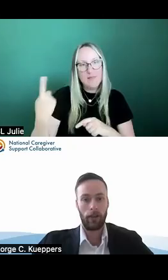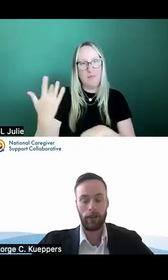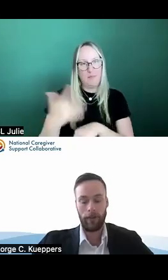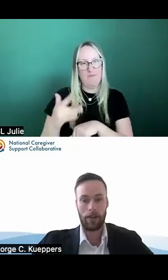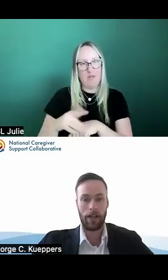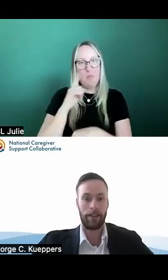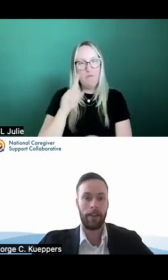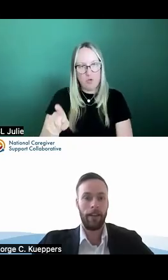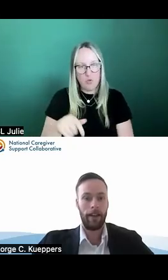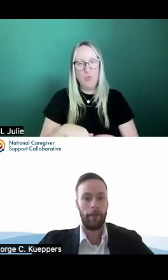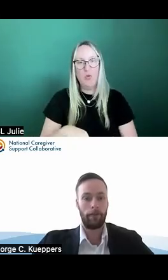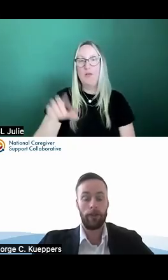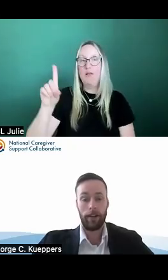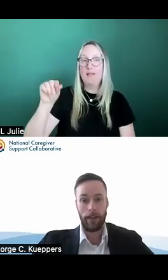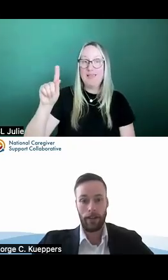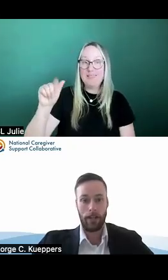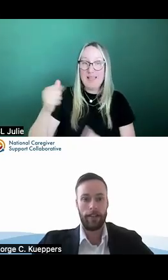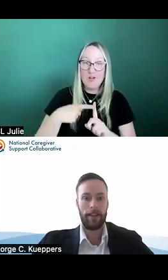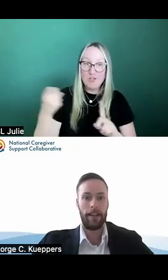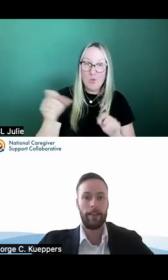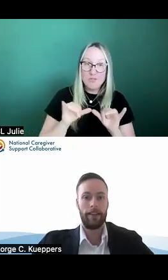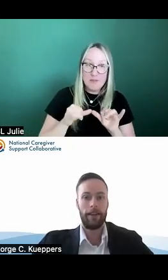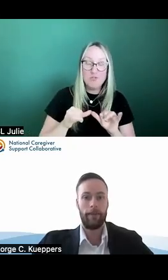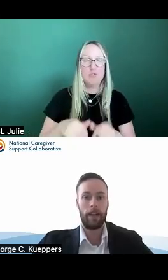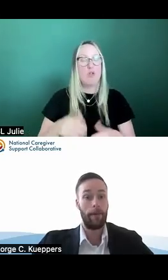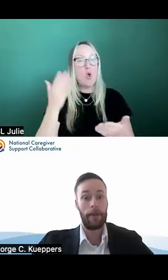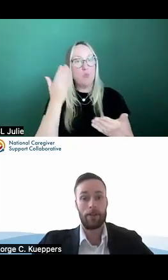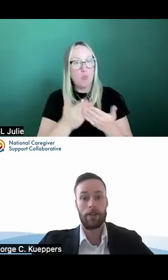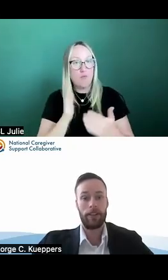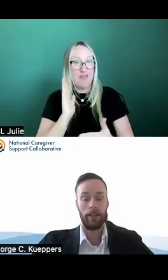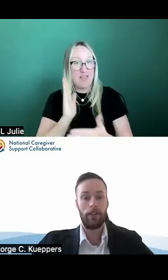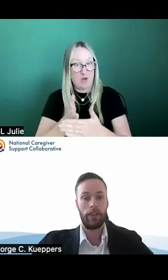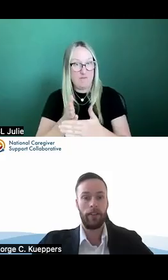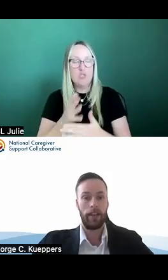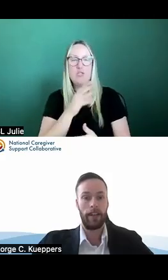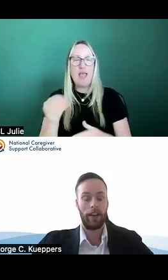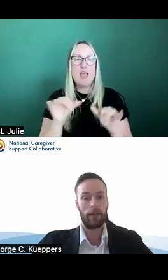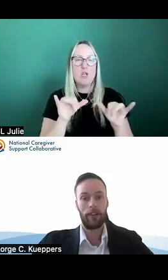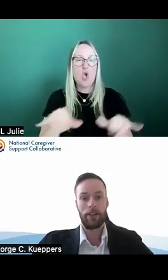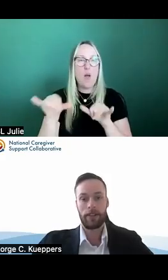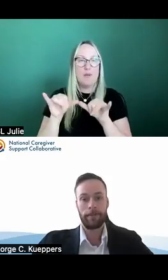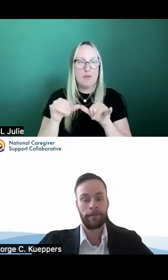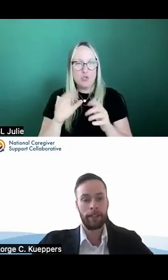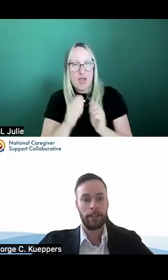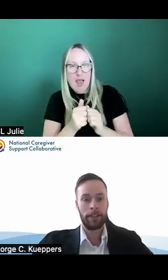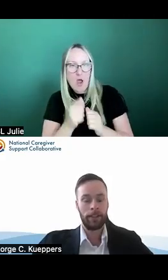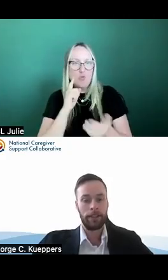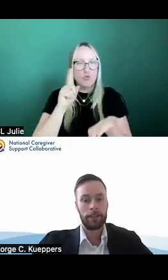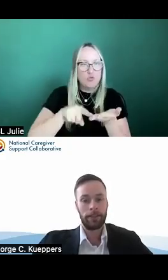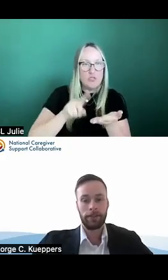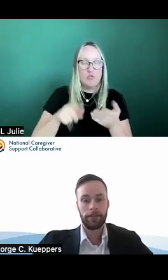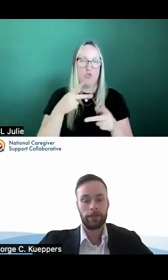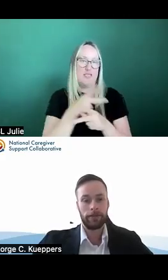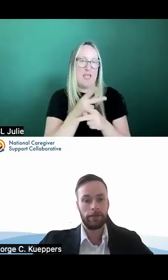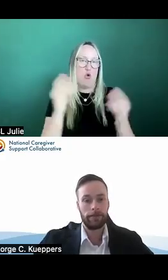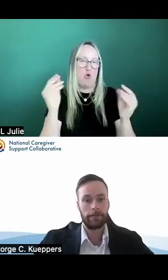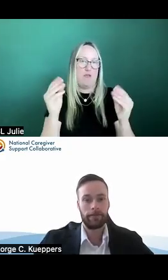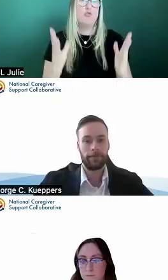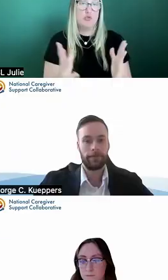sources matrix, proven interventions, and common measures to use in caregiving research.